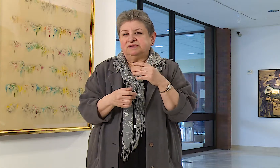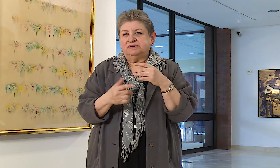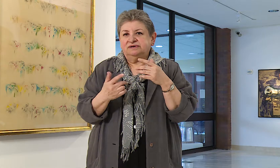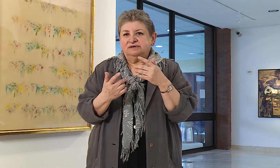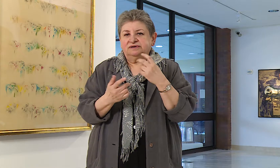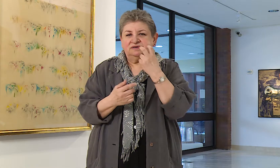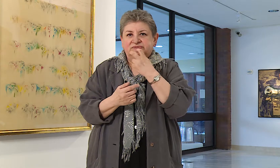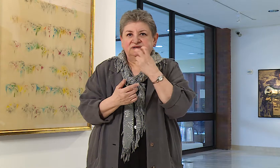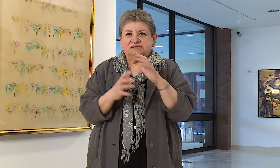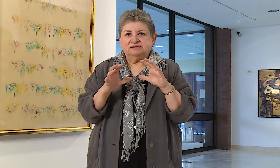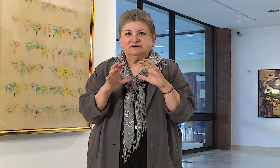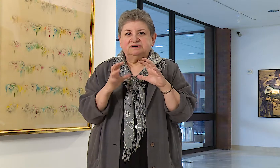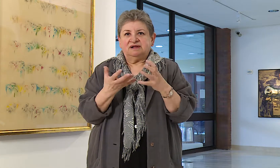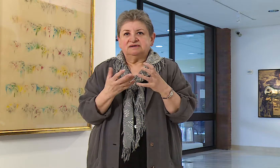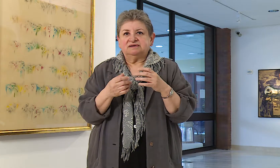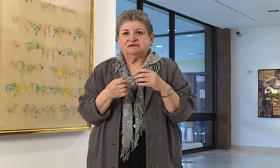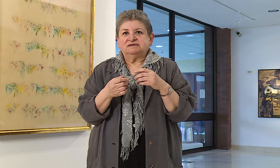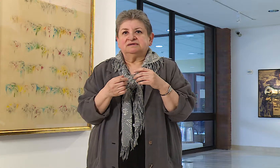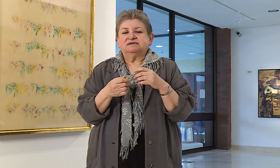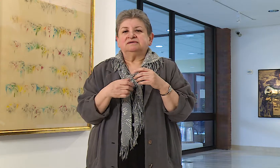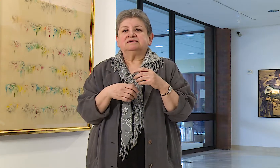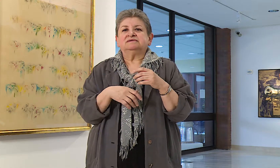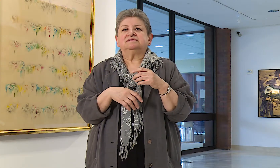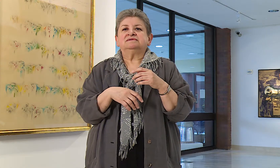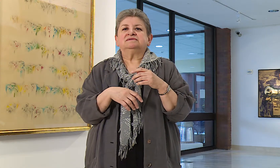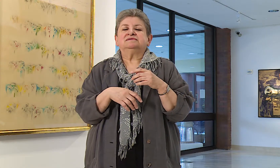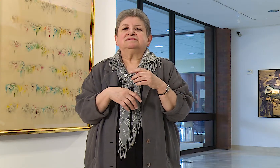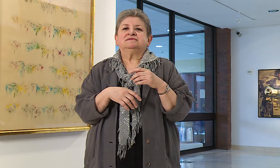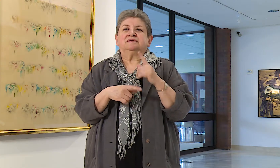I would often go there for speech classes.